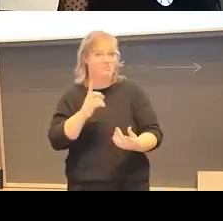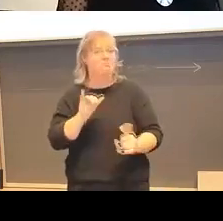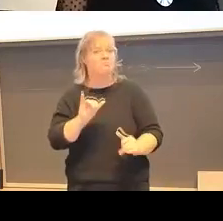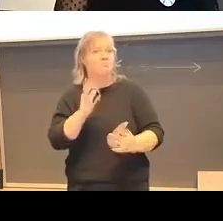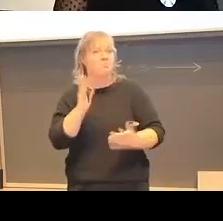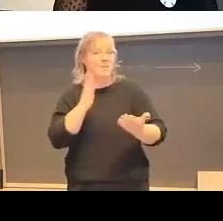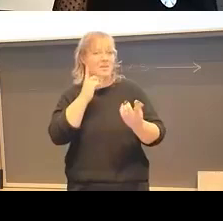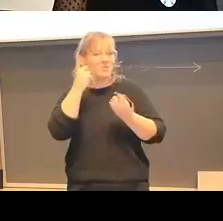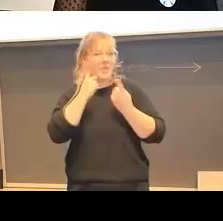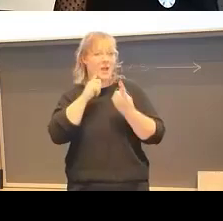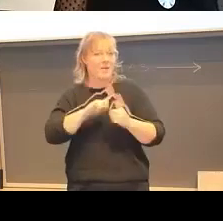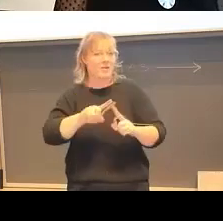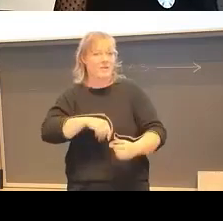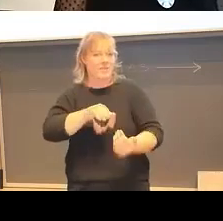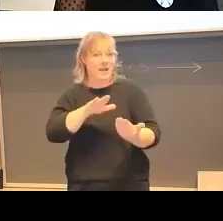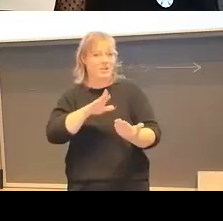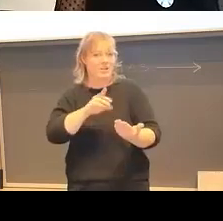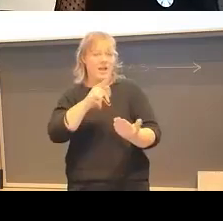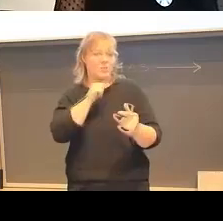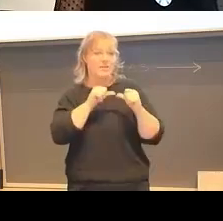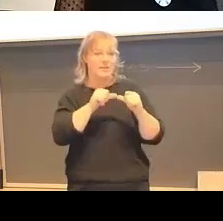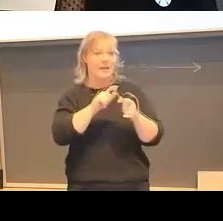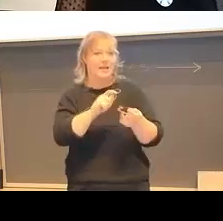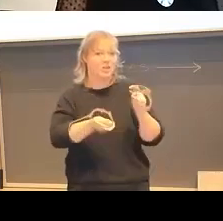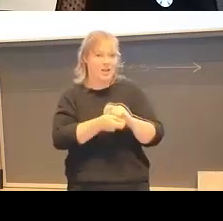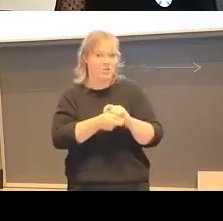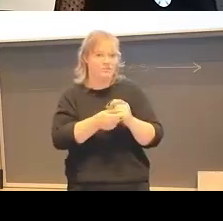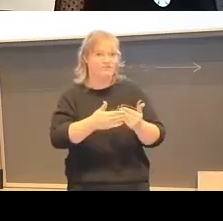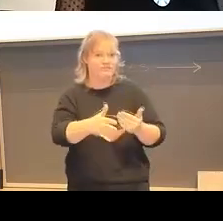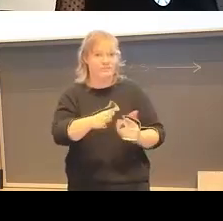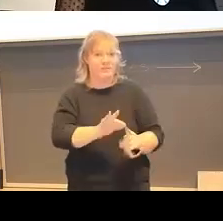methodology as they were not sustaining change most especially for those who had been giving